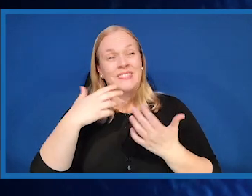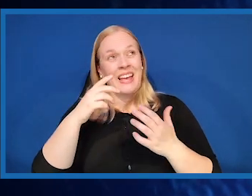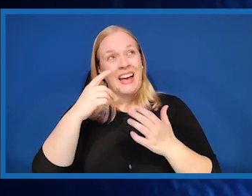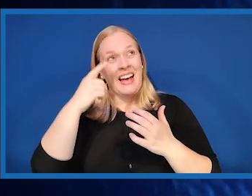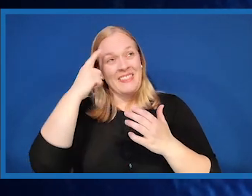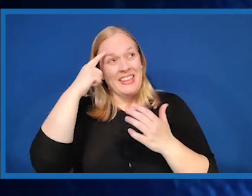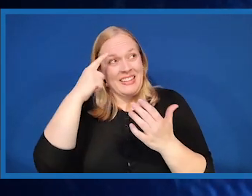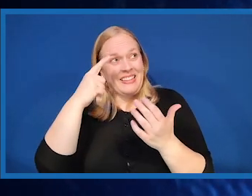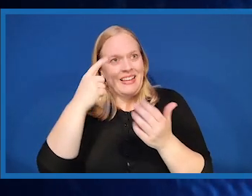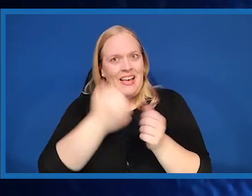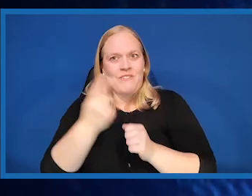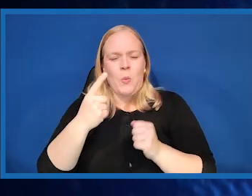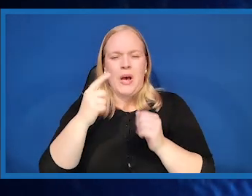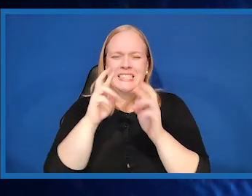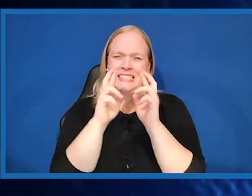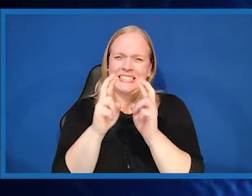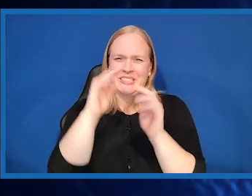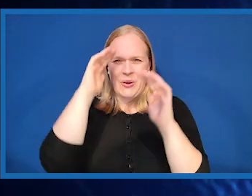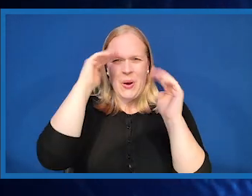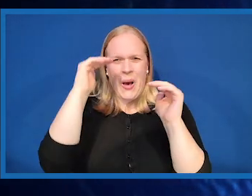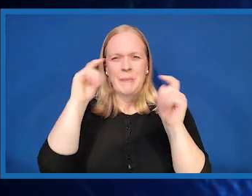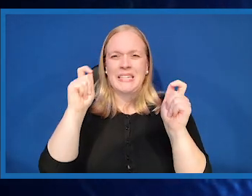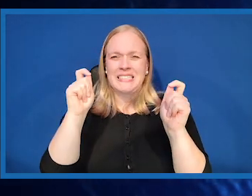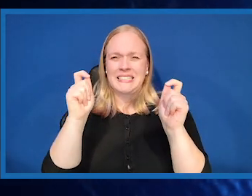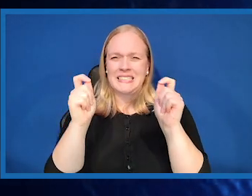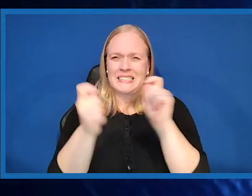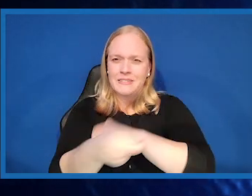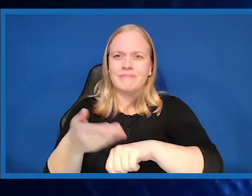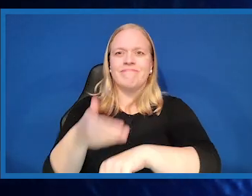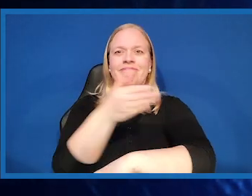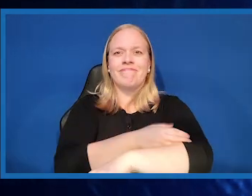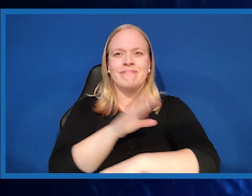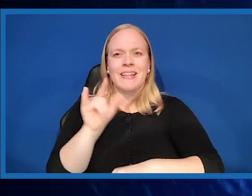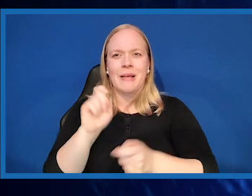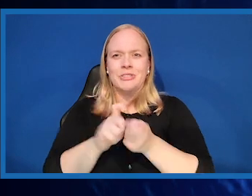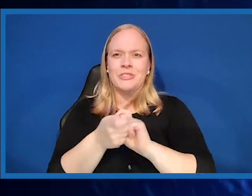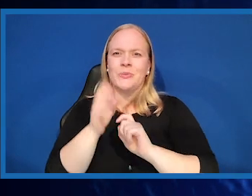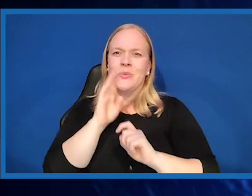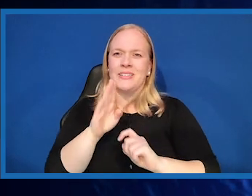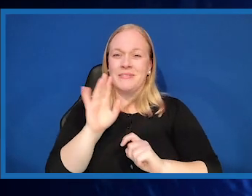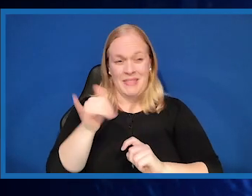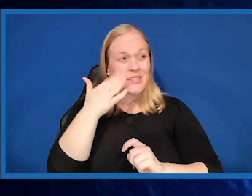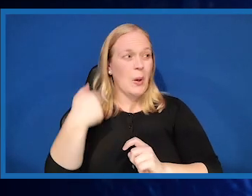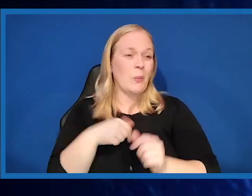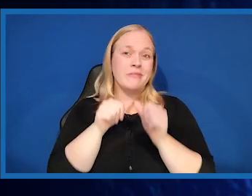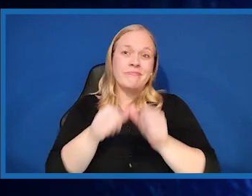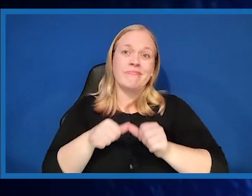SPARK OF HOPE AND THAT'S WHY WE DO WHAT WE DO. UM, BUT THANK YOU SO MUCH FOR JOINING US, IVONA, WE LOVED HAVING YOU.